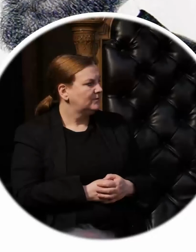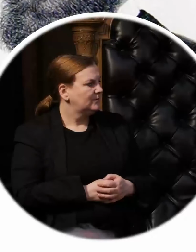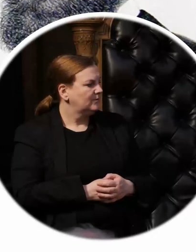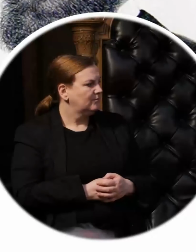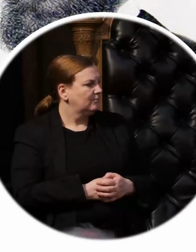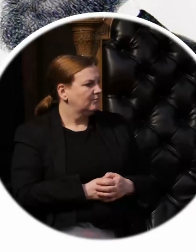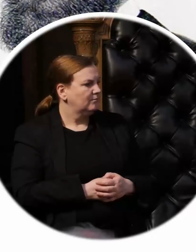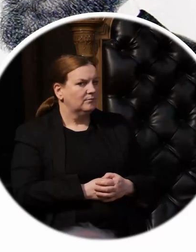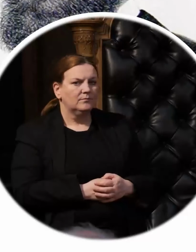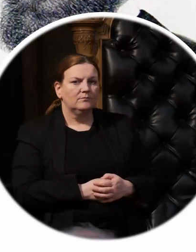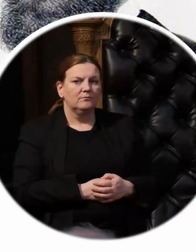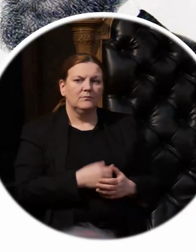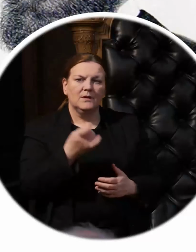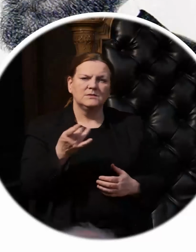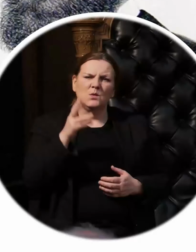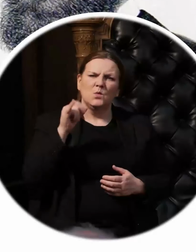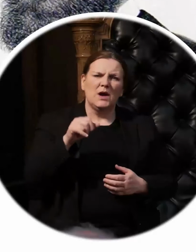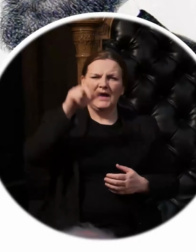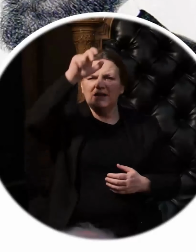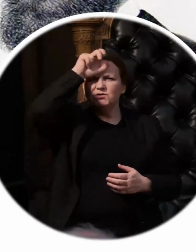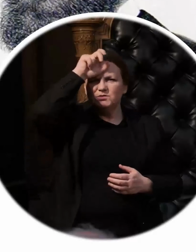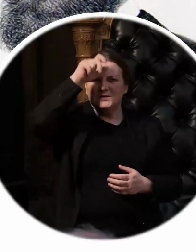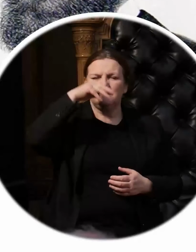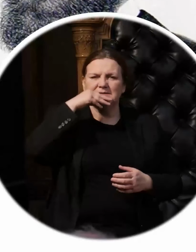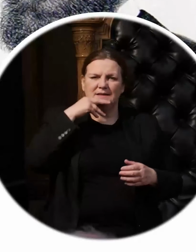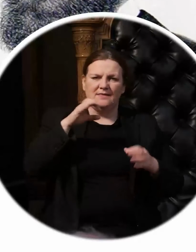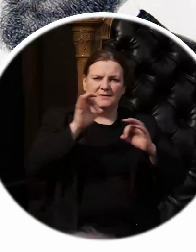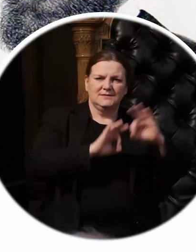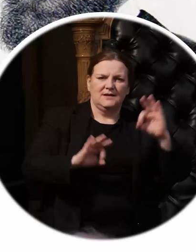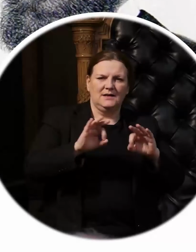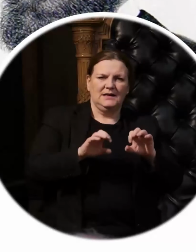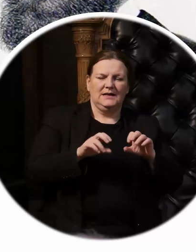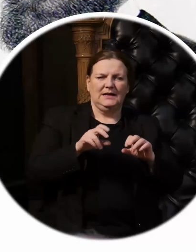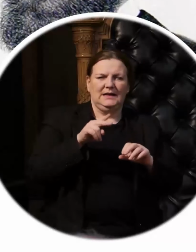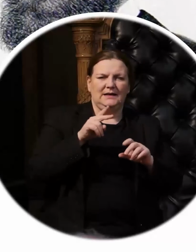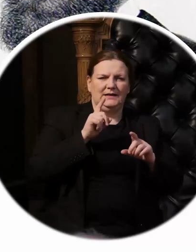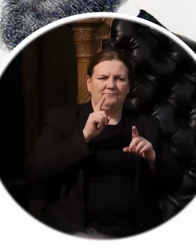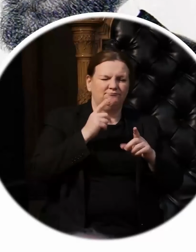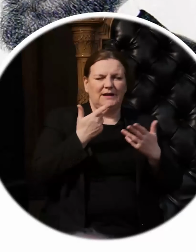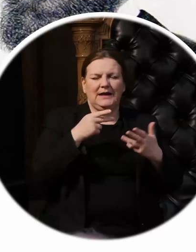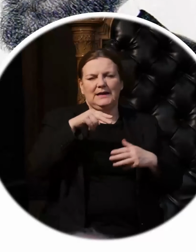What's Egyptian about the architecture? It's the style of it. So it's built in the Neo-Egyptian style. Yeah.